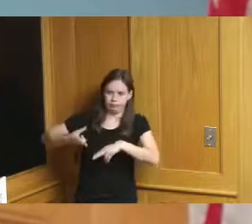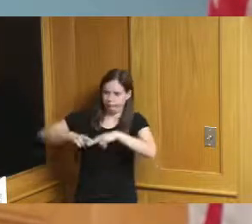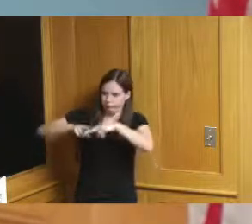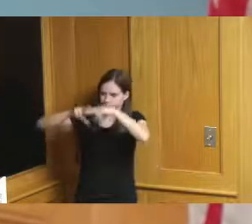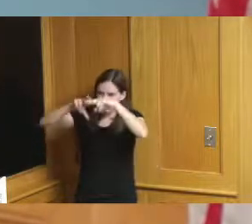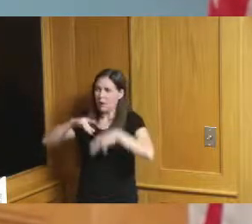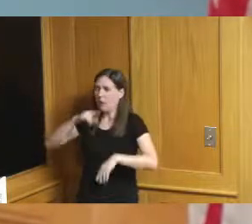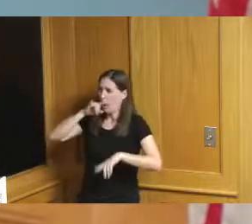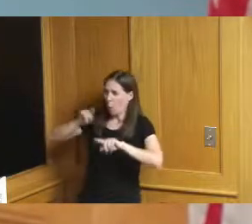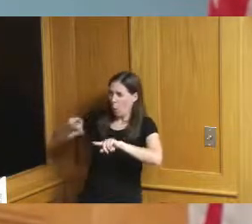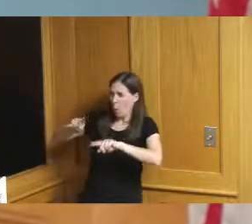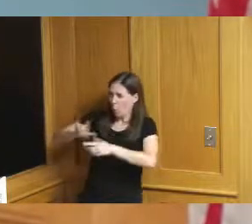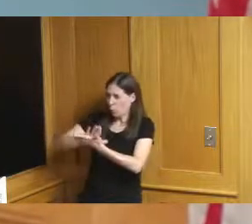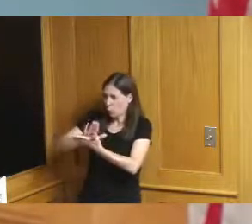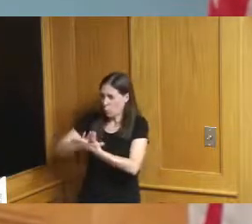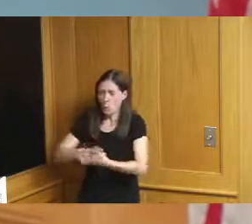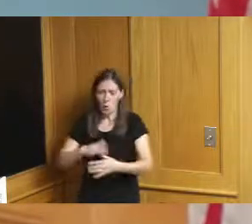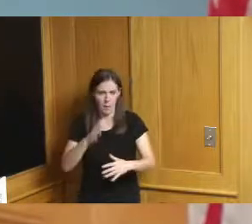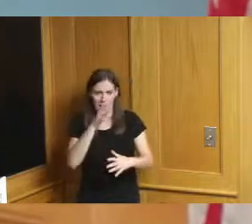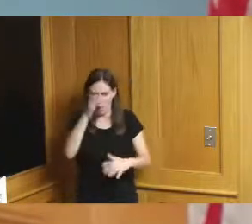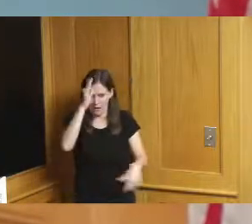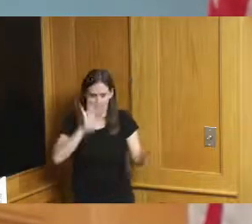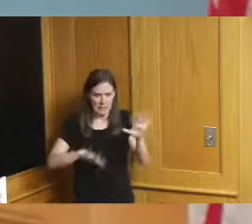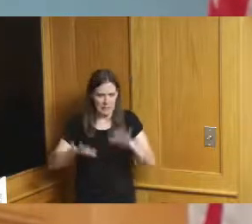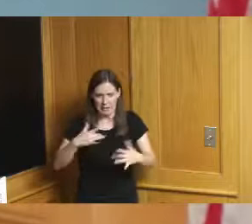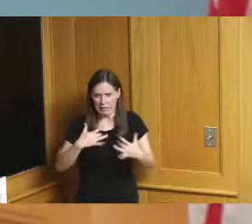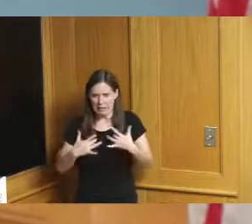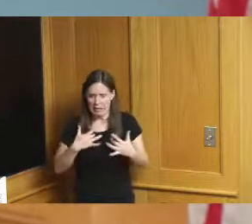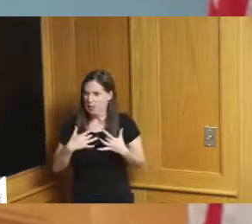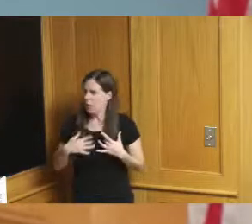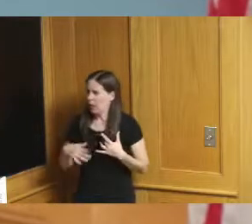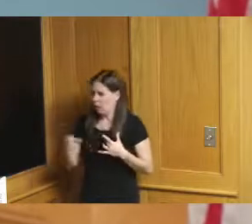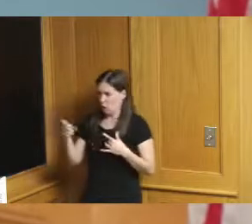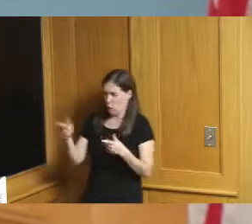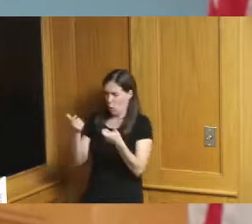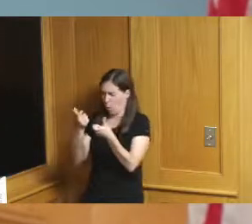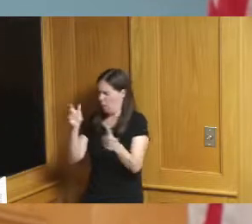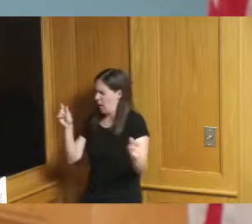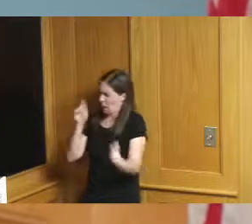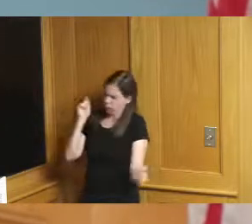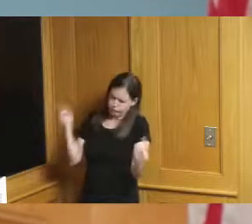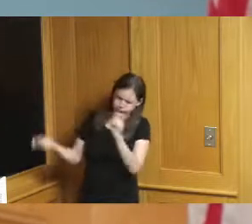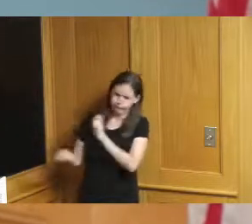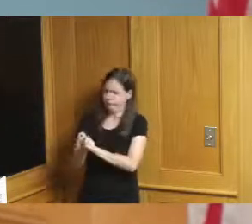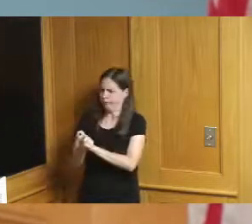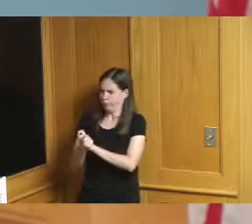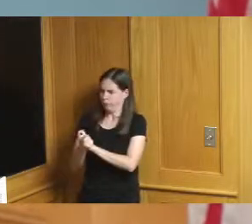parents concerned and in the midst of that you make a major change could they and to me i think